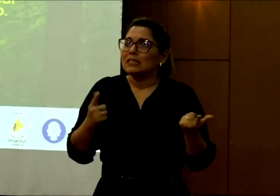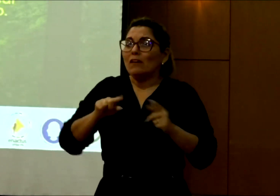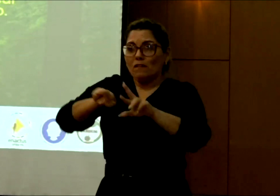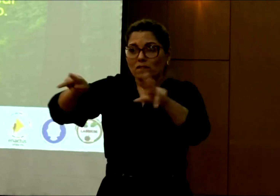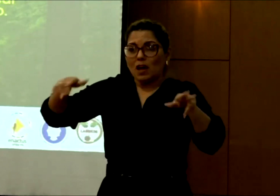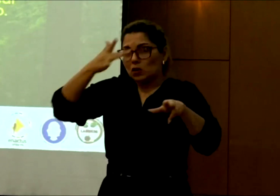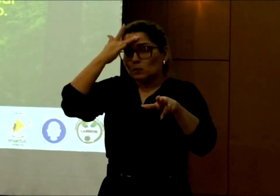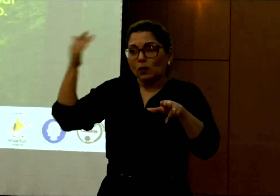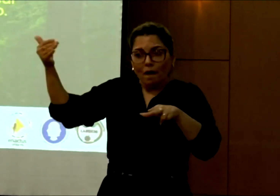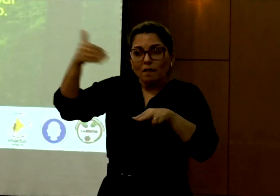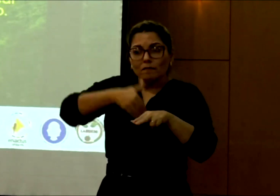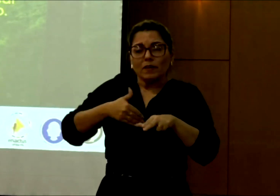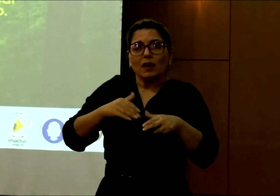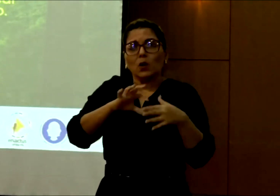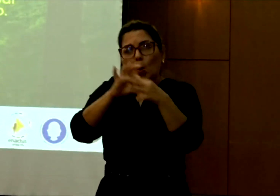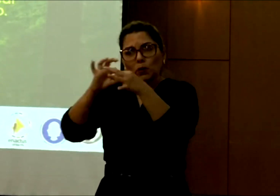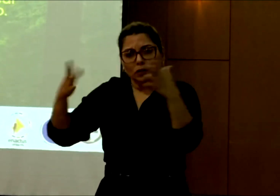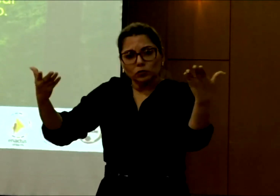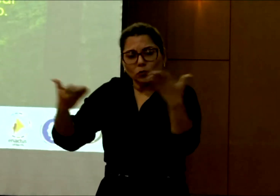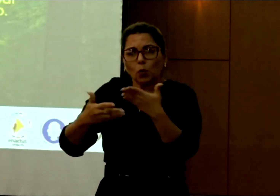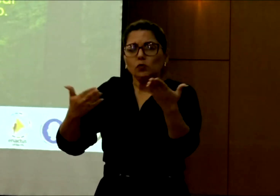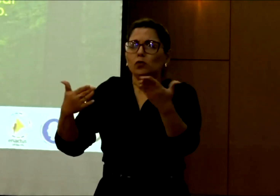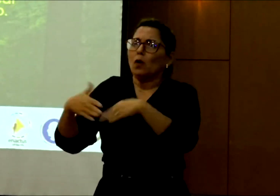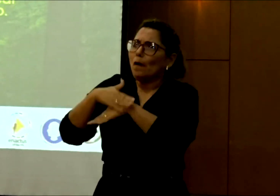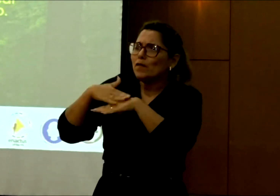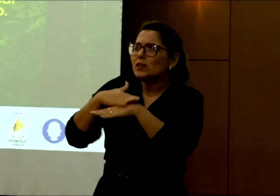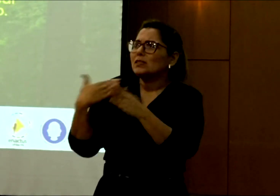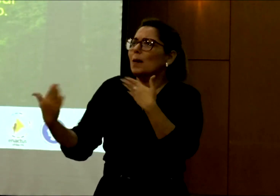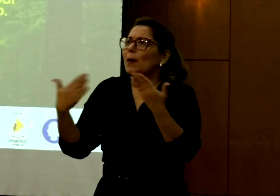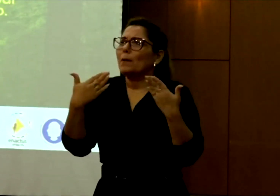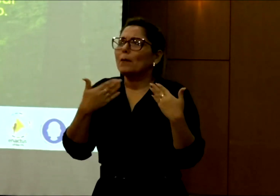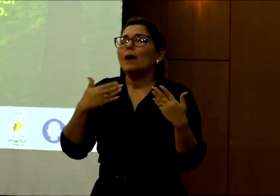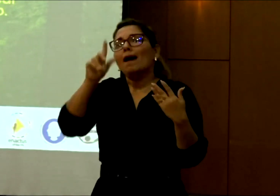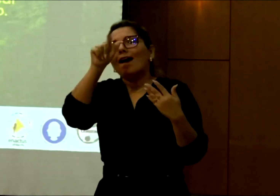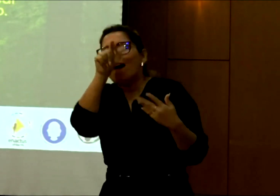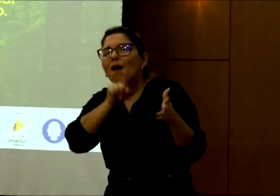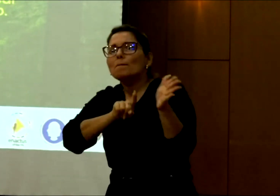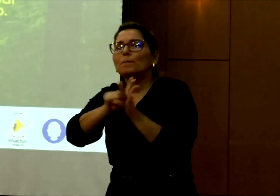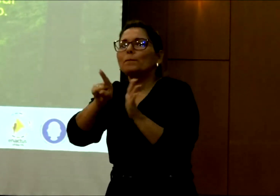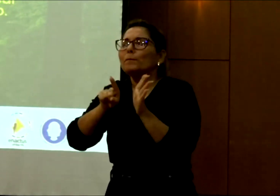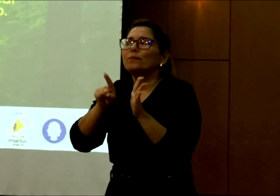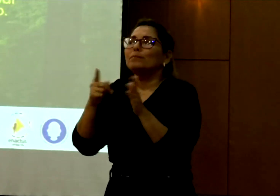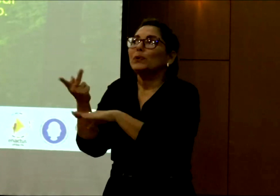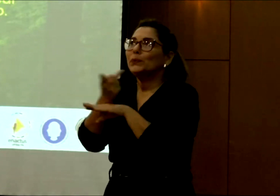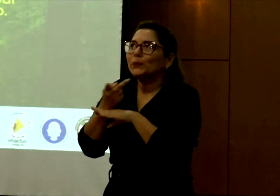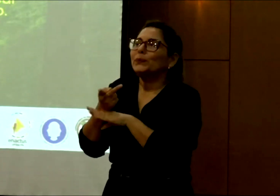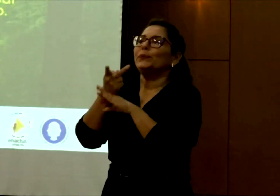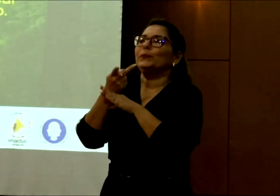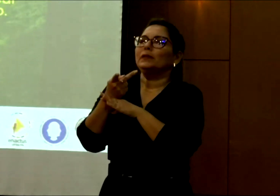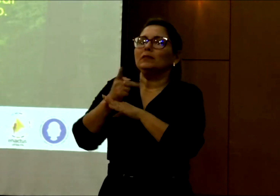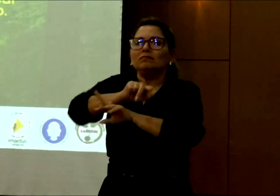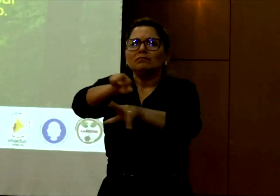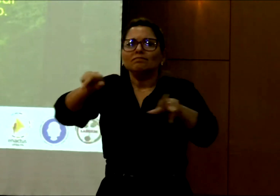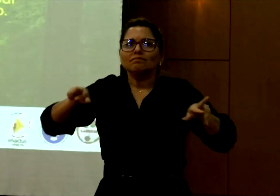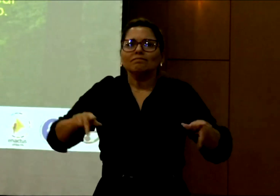, and let's see if it's a search, right, I think that scientists, researchers, civil society,